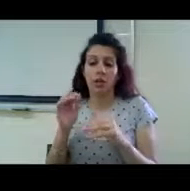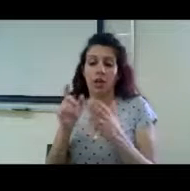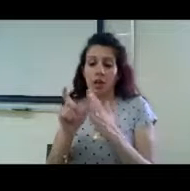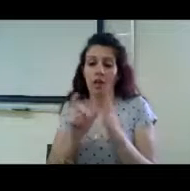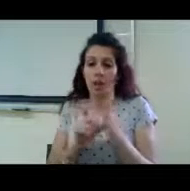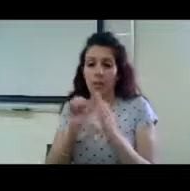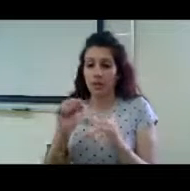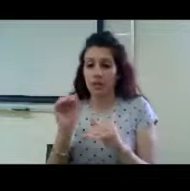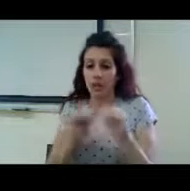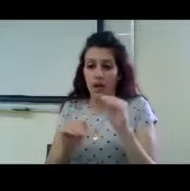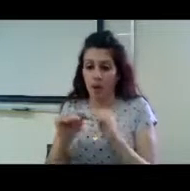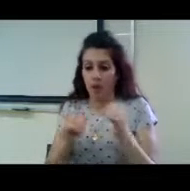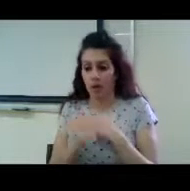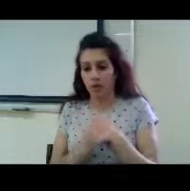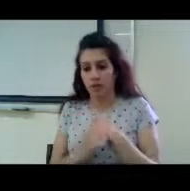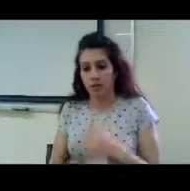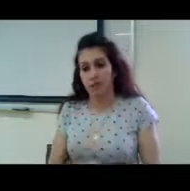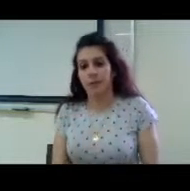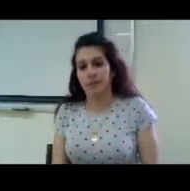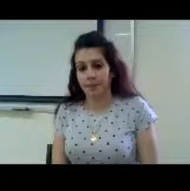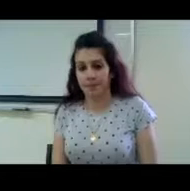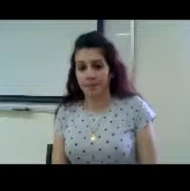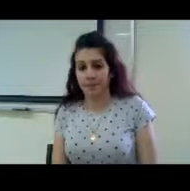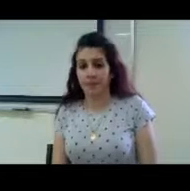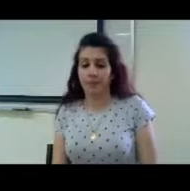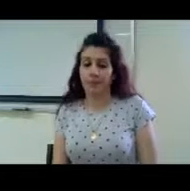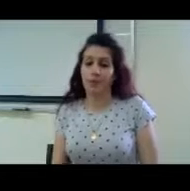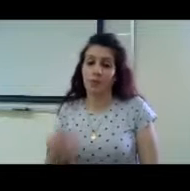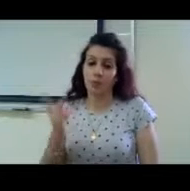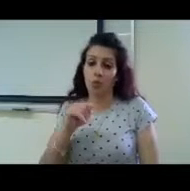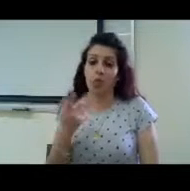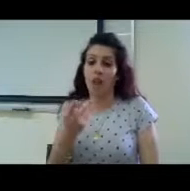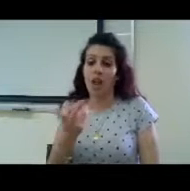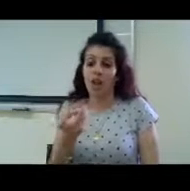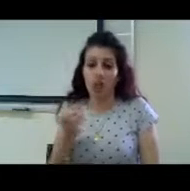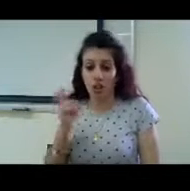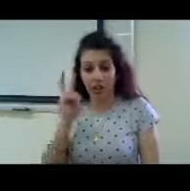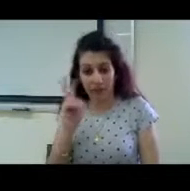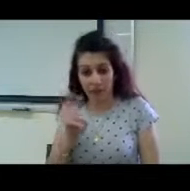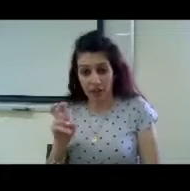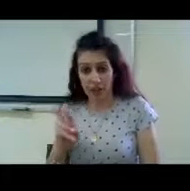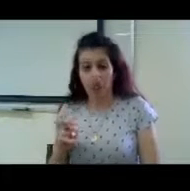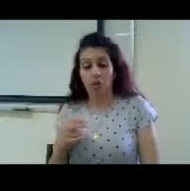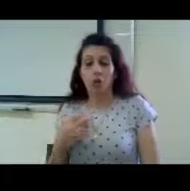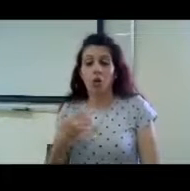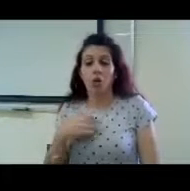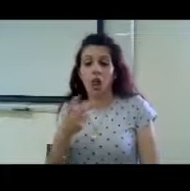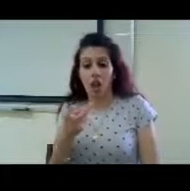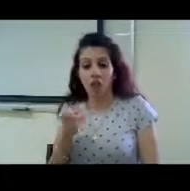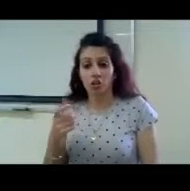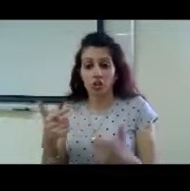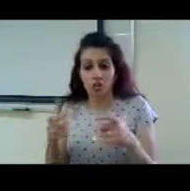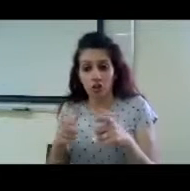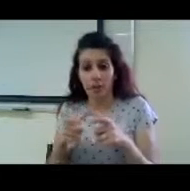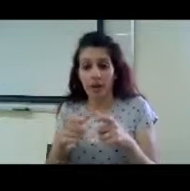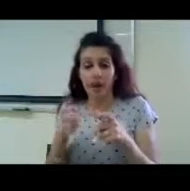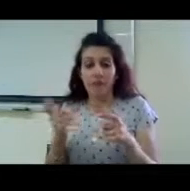format going from supports in centre basis or institutions to community-based